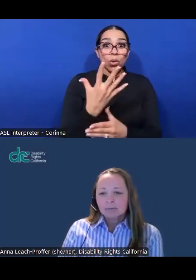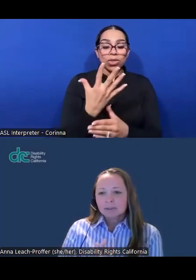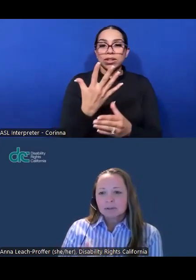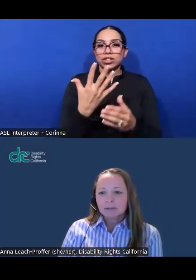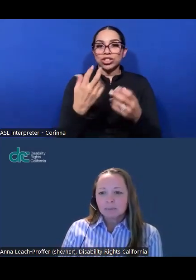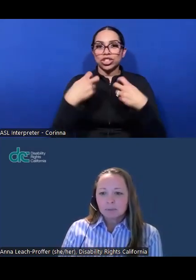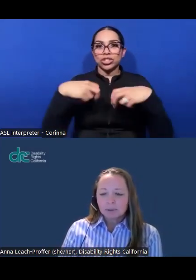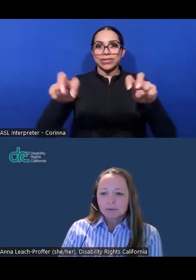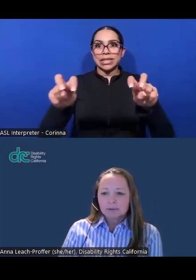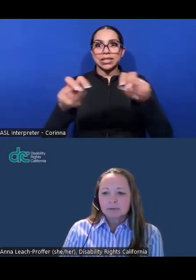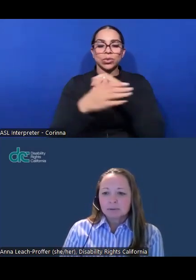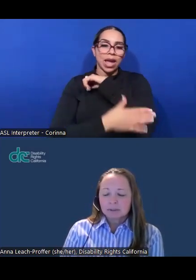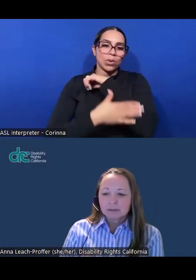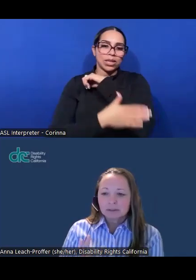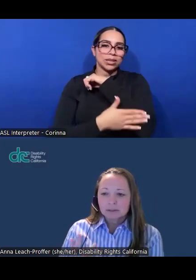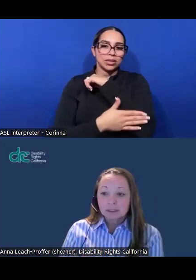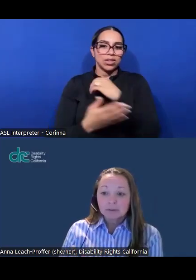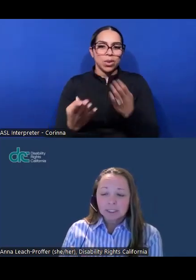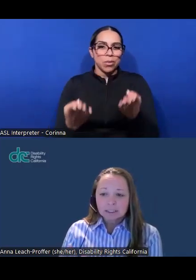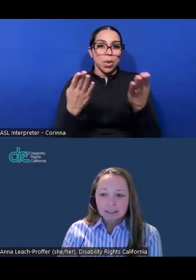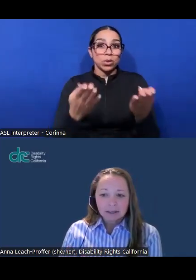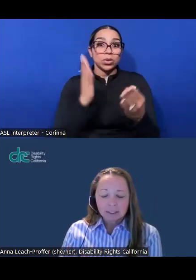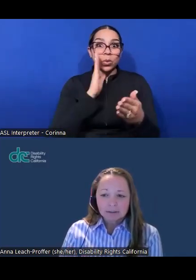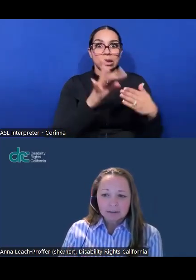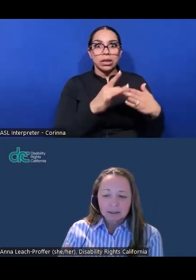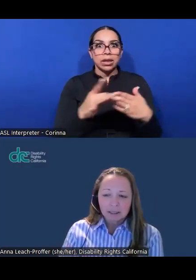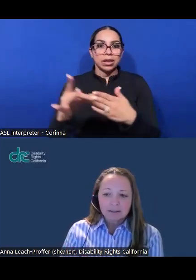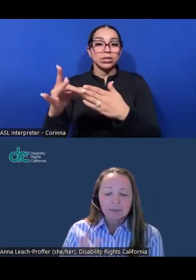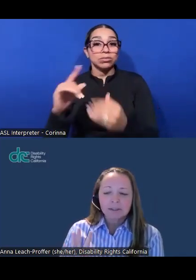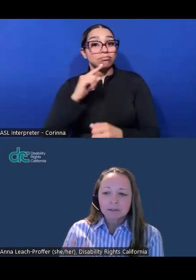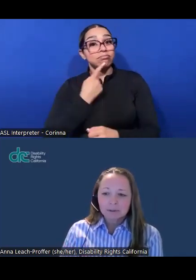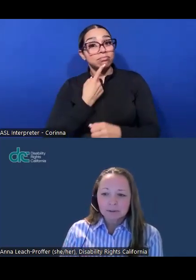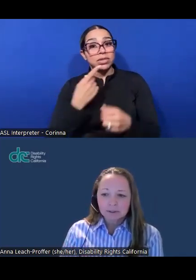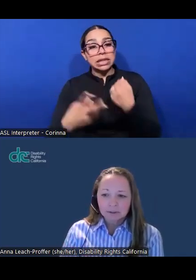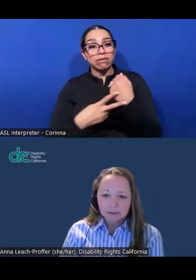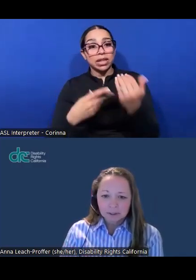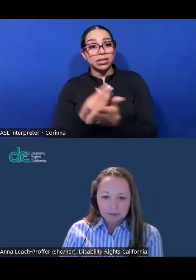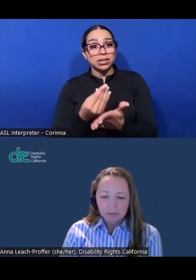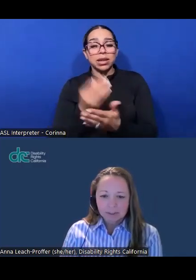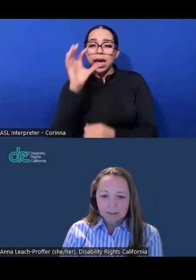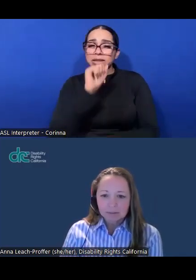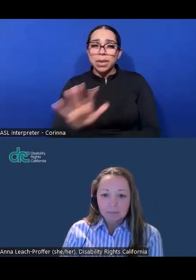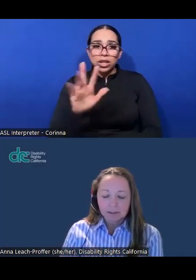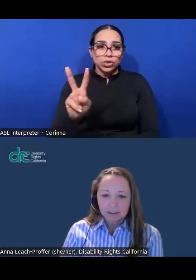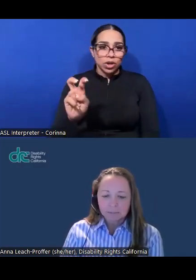So this is a proposal that would result in significant savings, an estimated 233.6 million.